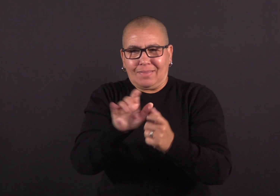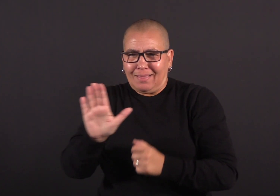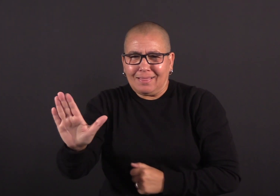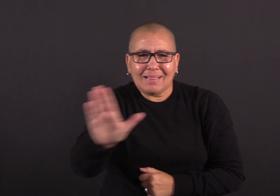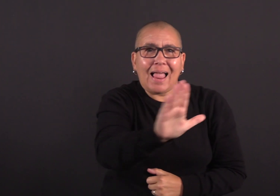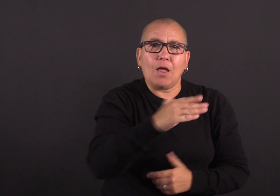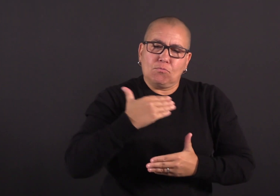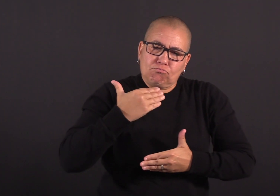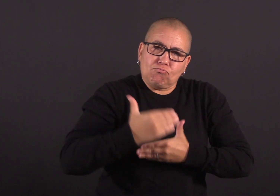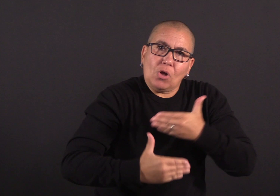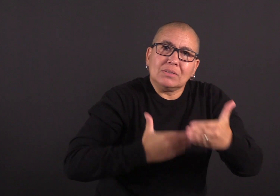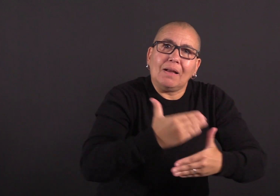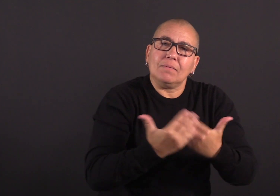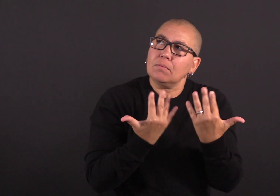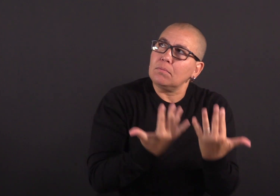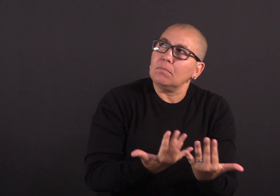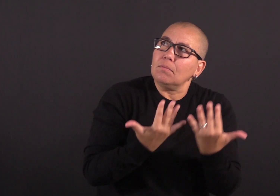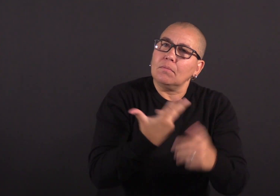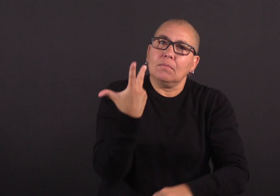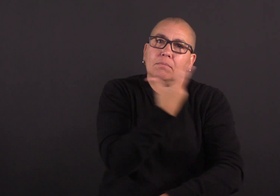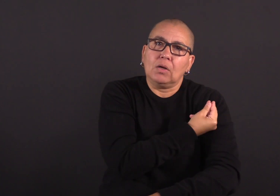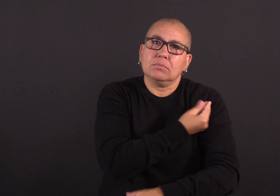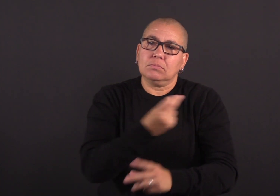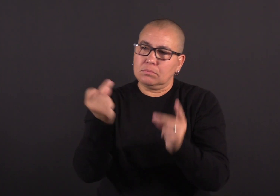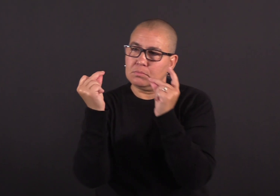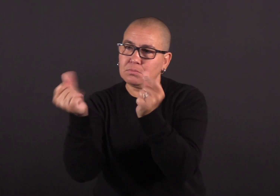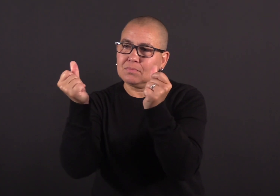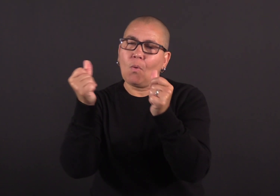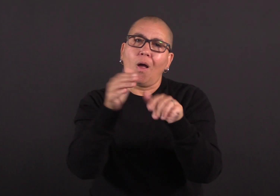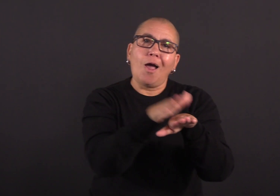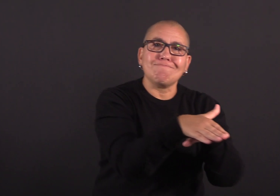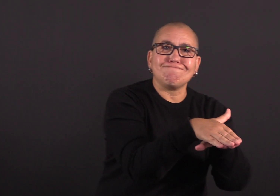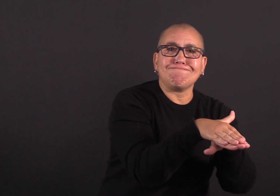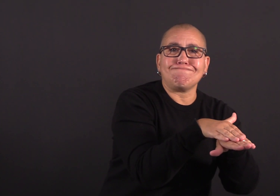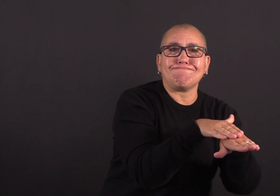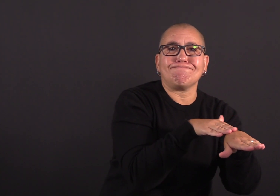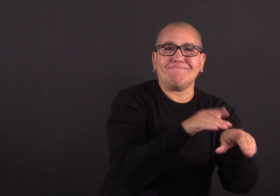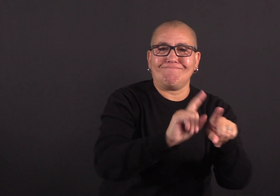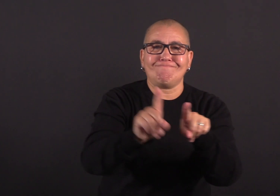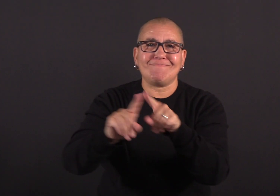especially the glaring differences in the time it took to vaccinate various populations